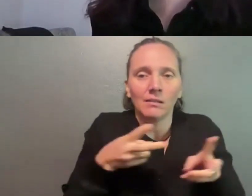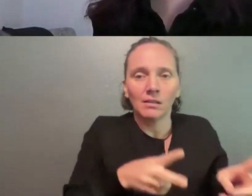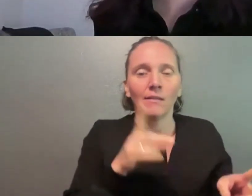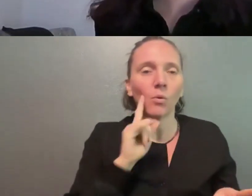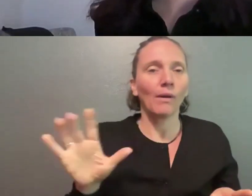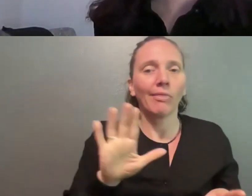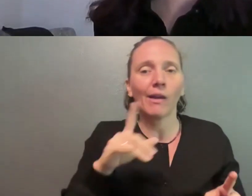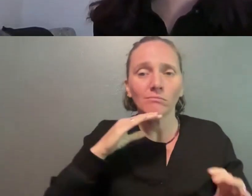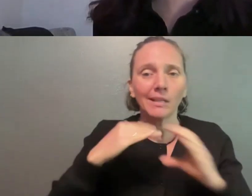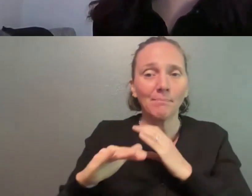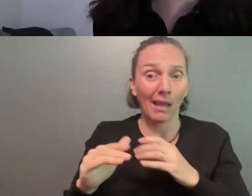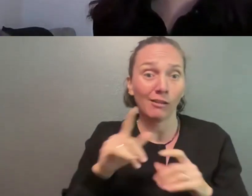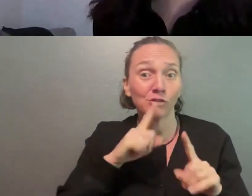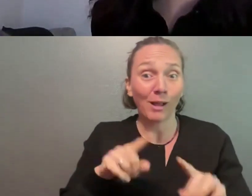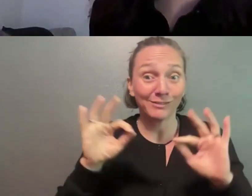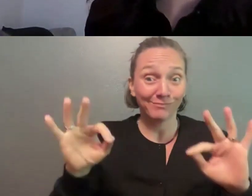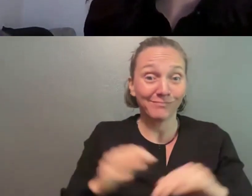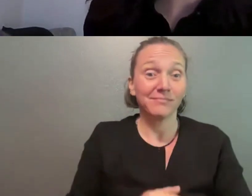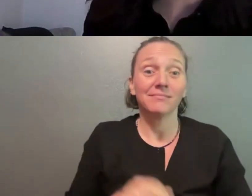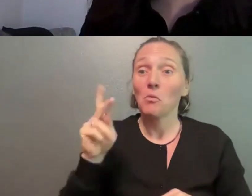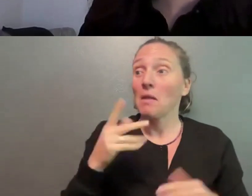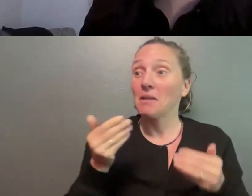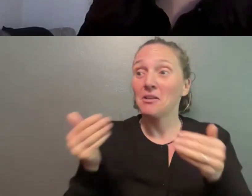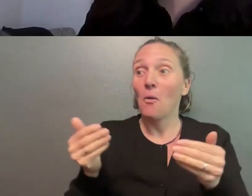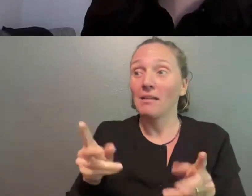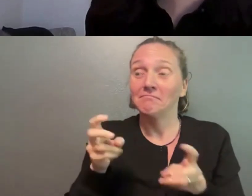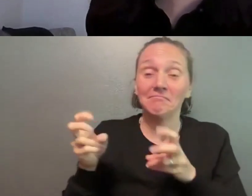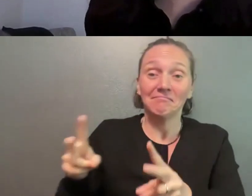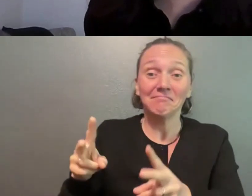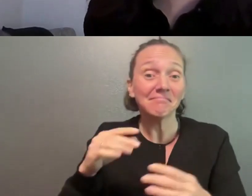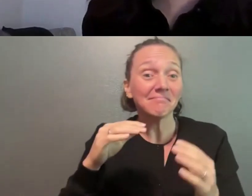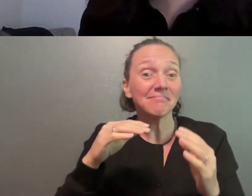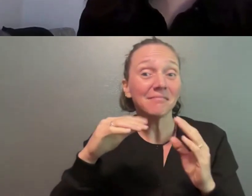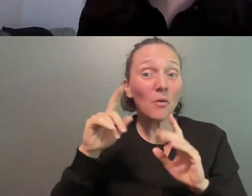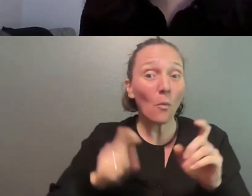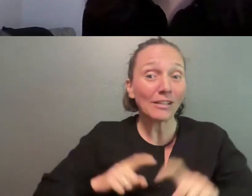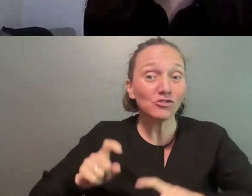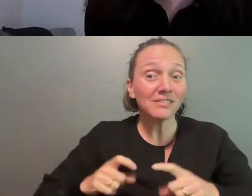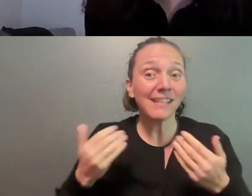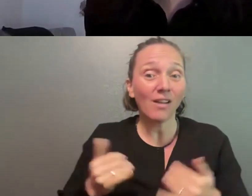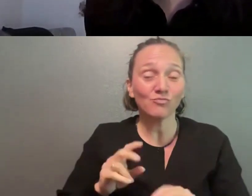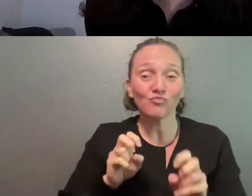So, in the meantime, want to drop this for you.